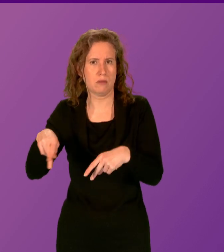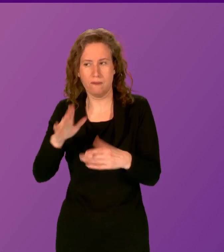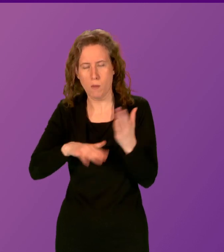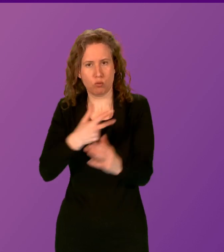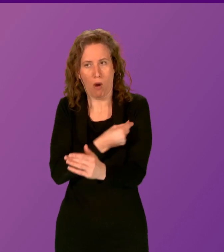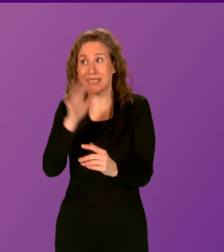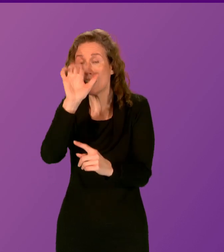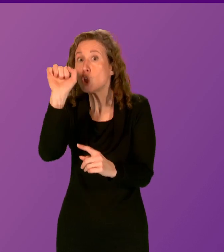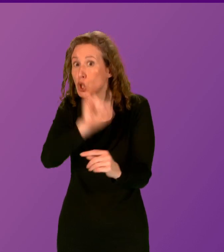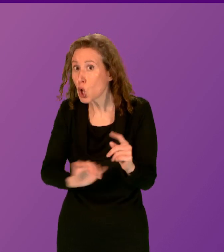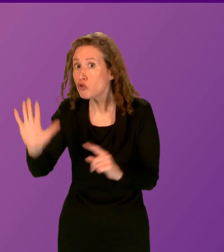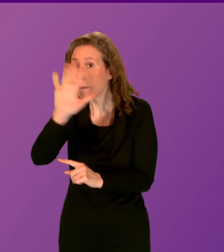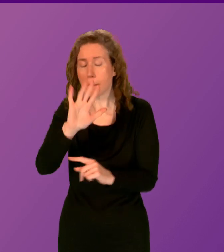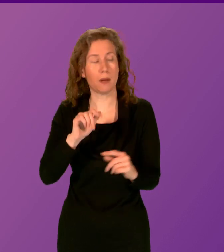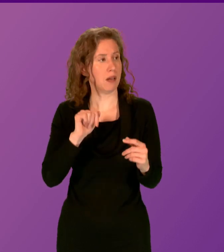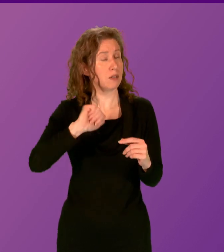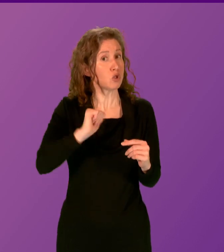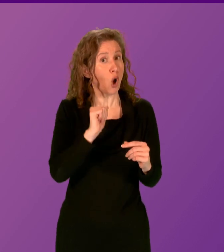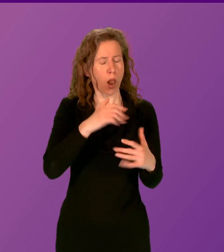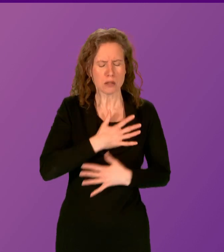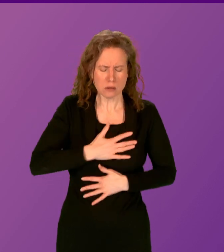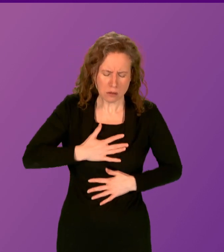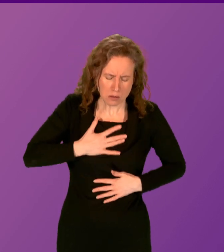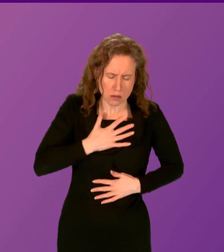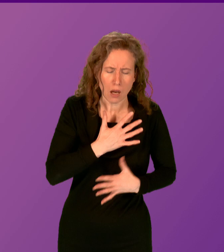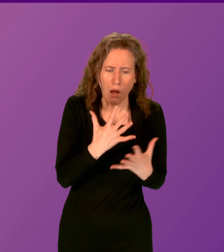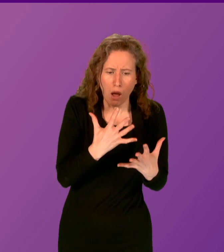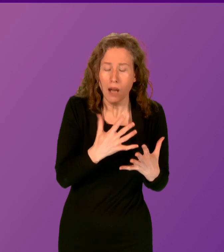Across Scotland, families are grieving loved ones whose deaths were preventable.